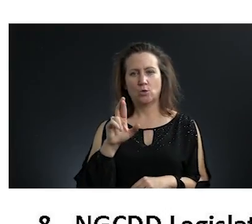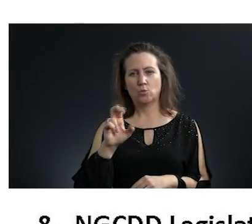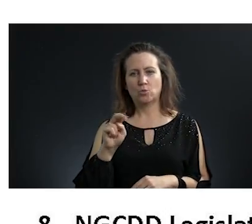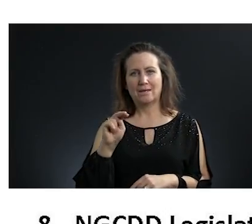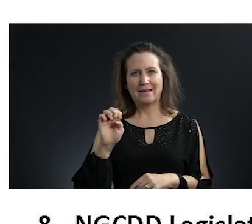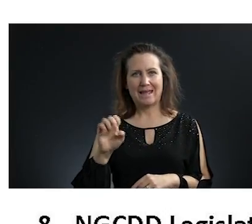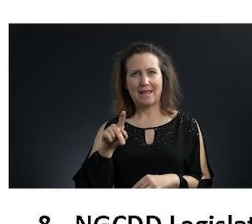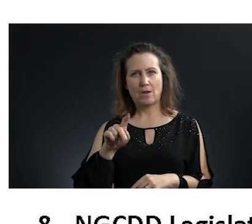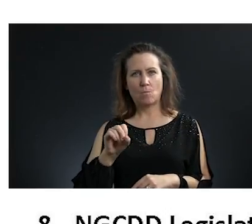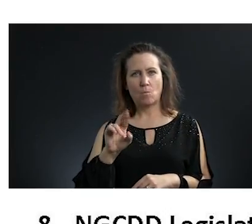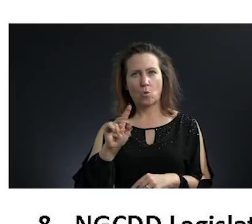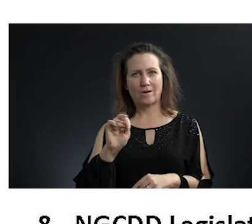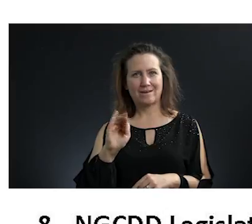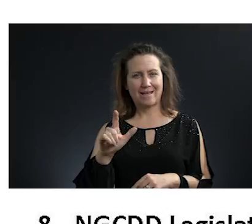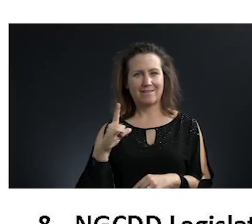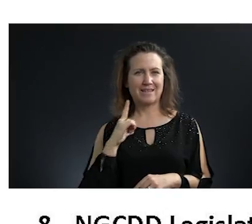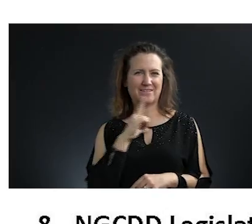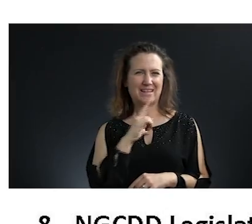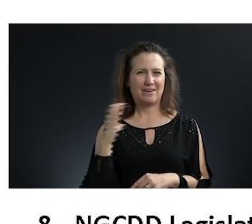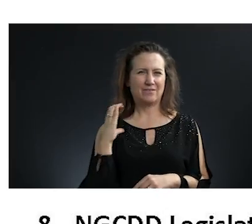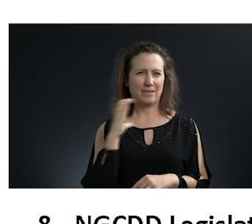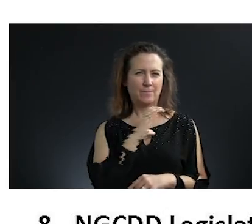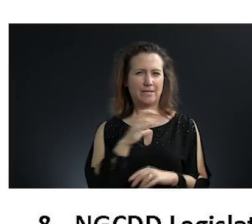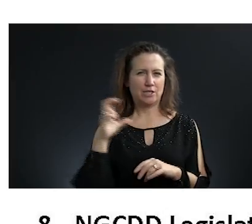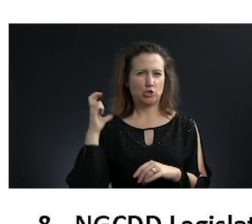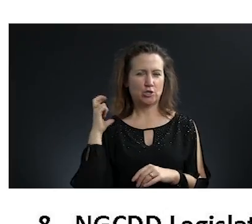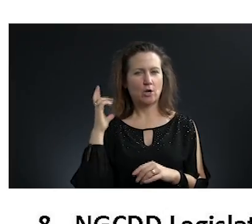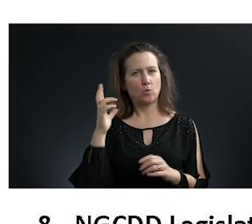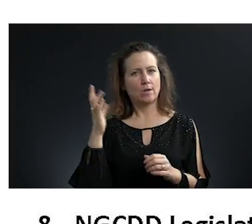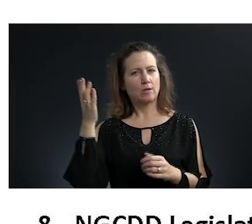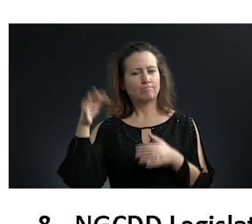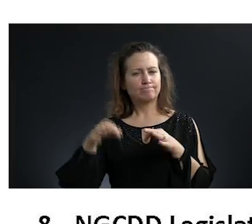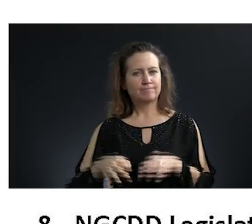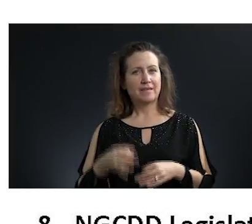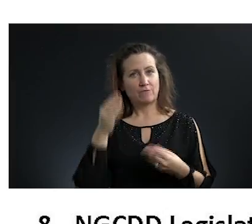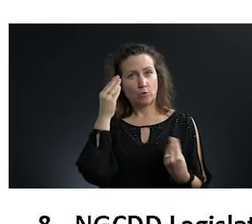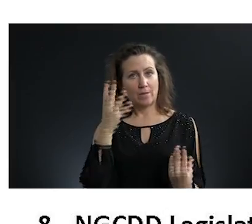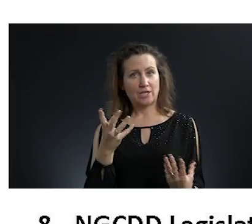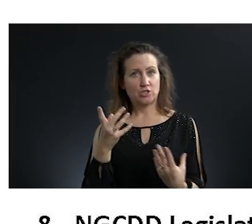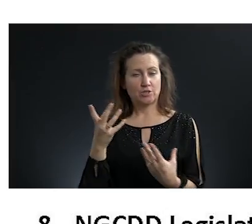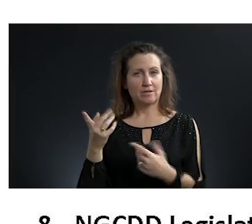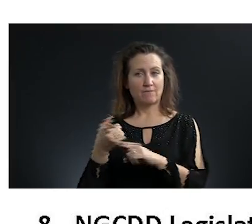the legislative committee chair will present information brought forward from the November 9